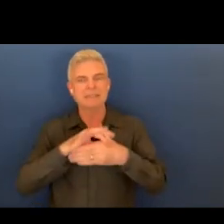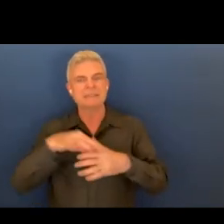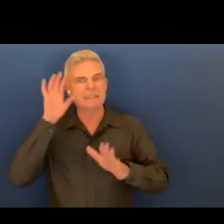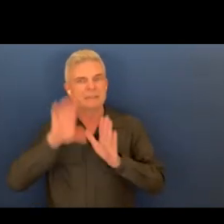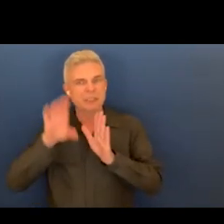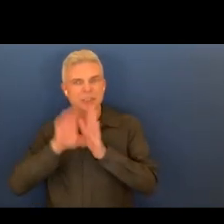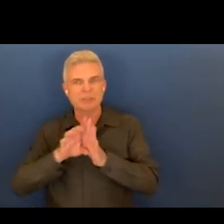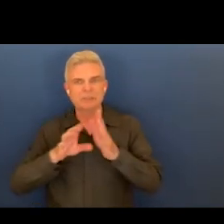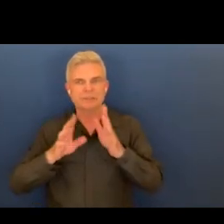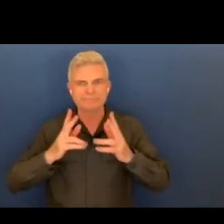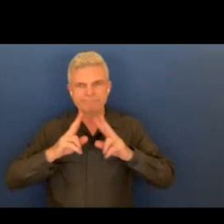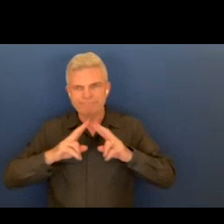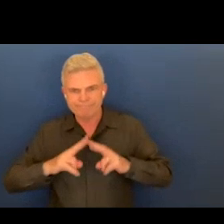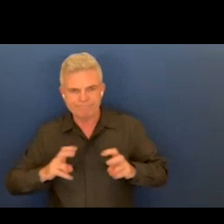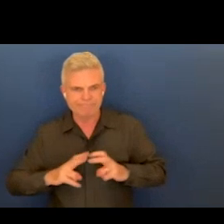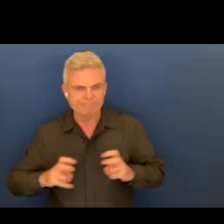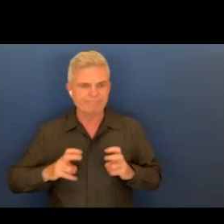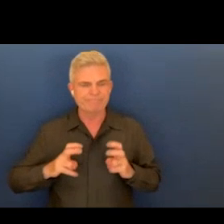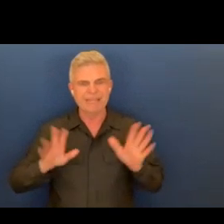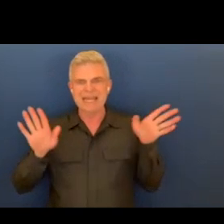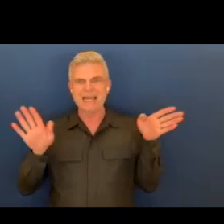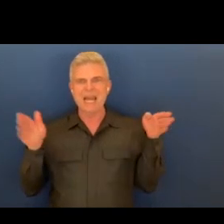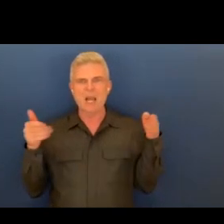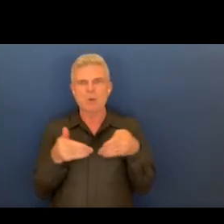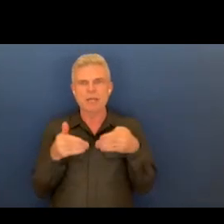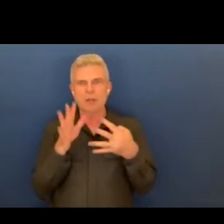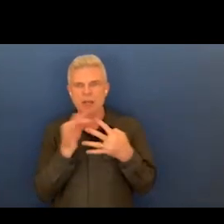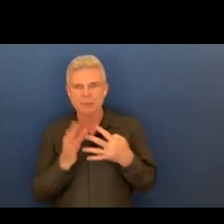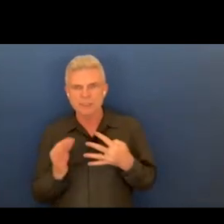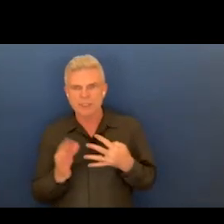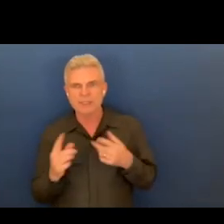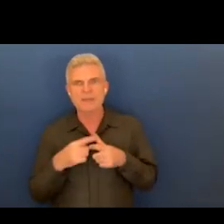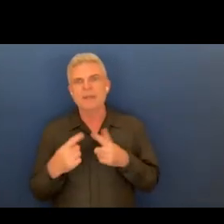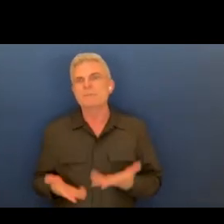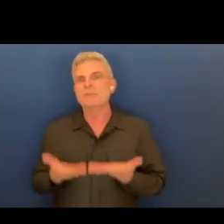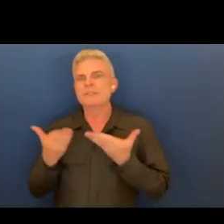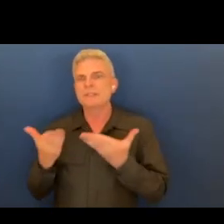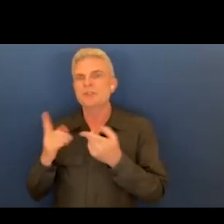and narrow down options that then were presented to the larger Steering Committee.